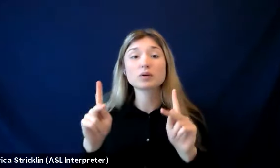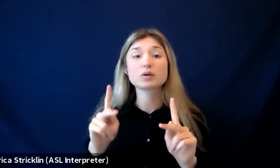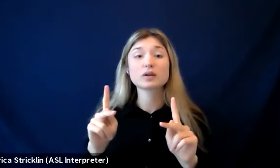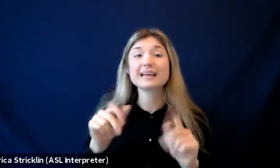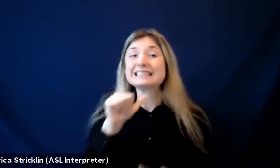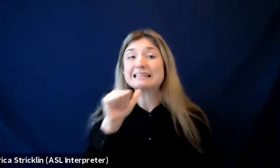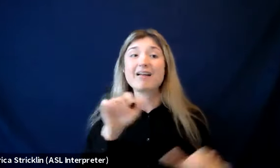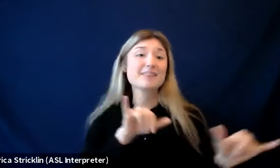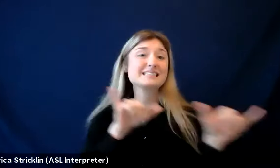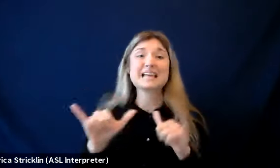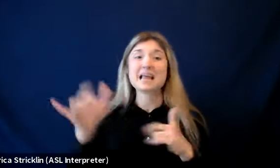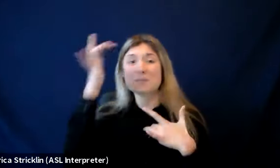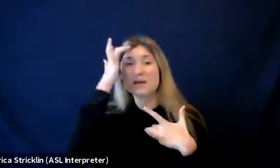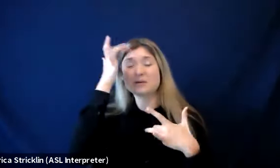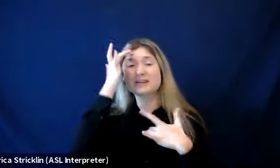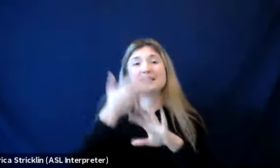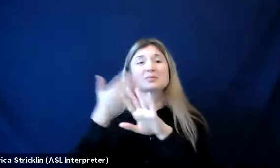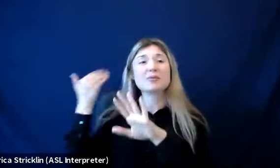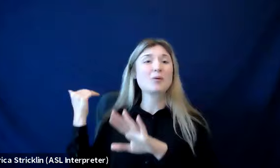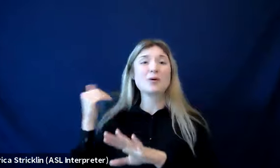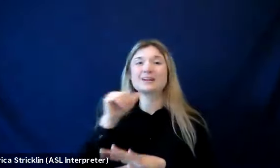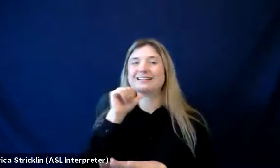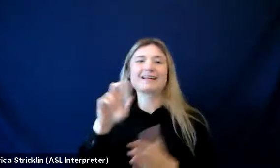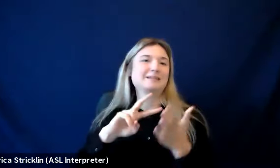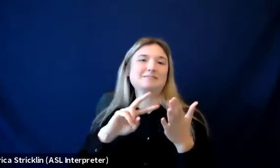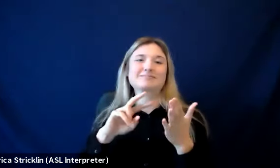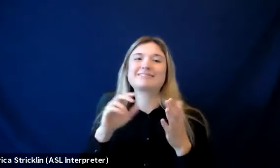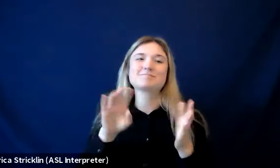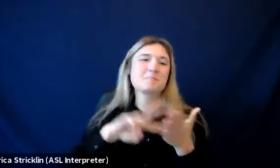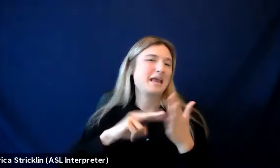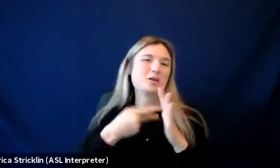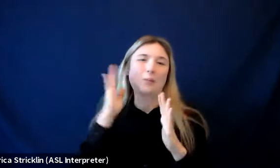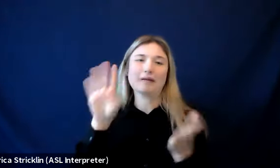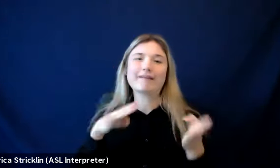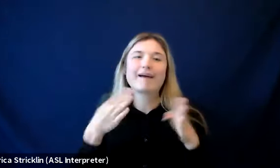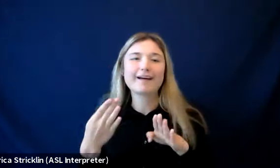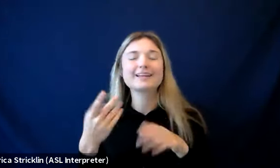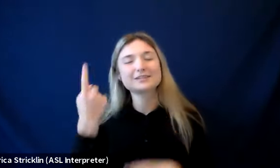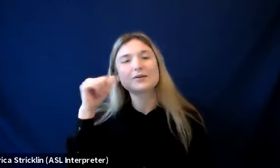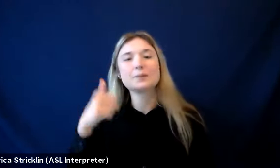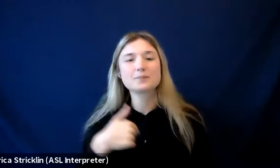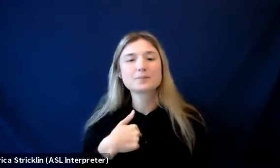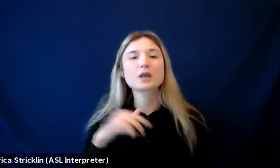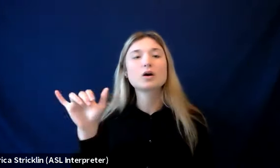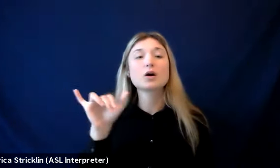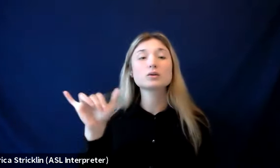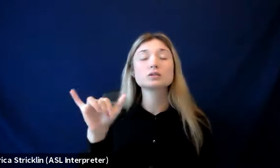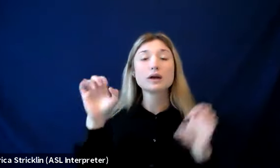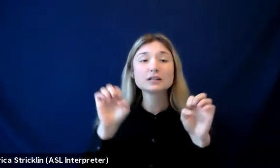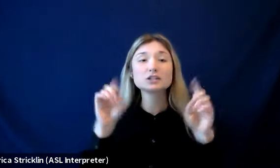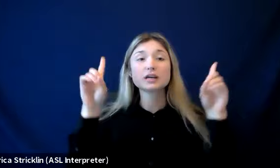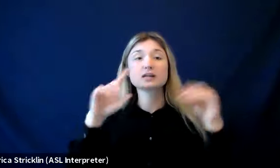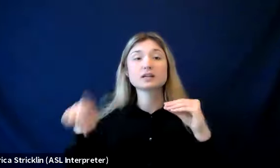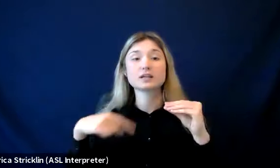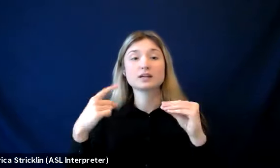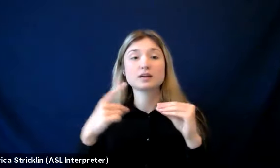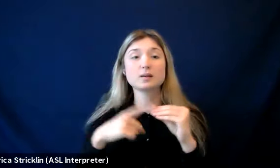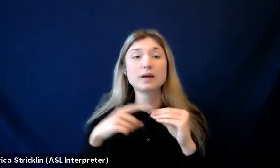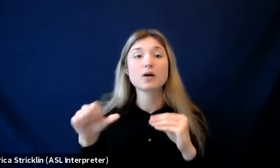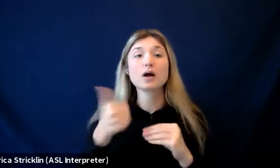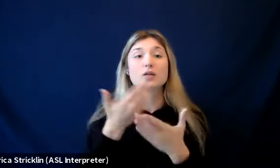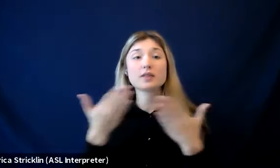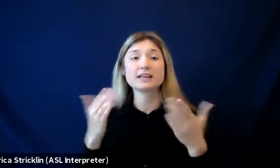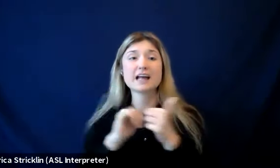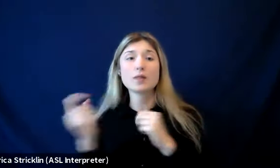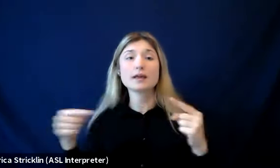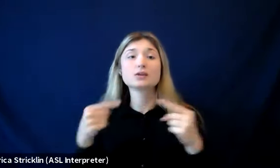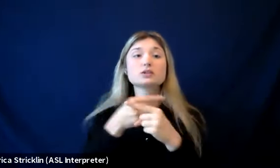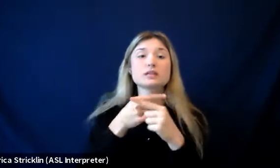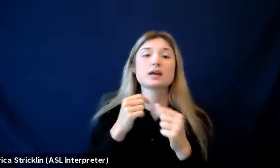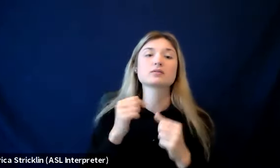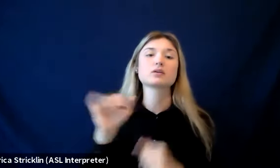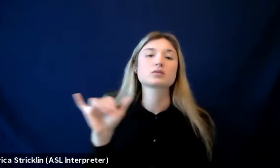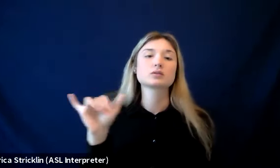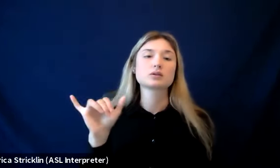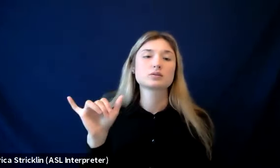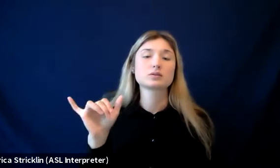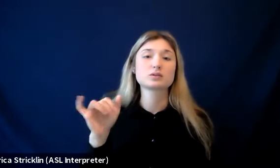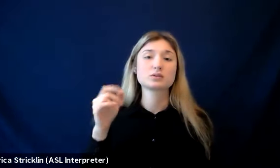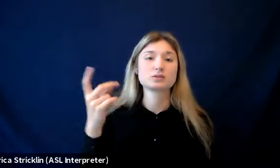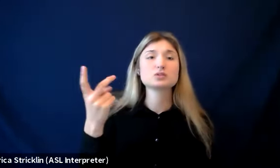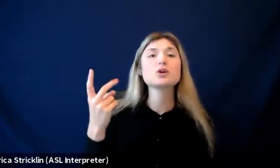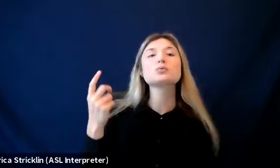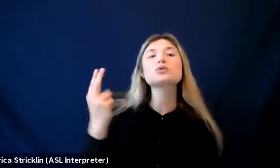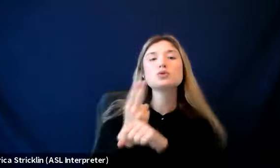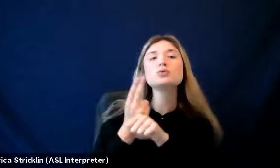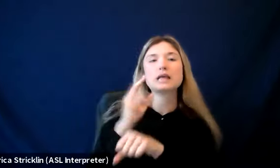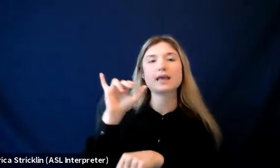It's not a death sentence, specifically speaking for me, you know, and also to educating about the other things how they intersect with my capability as well so just using the utilizing it to my advantage and utilizing to the advantage to educate and